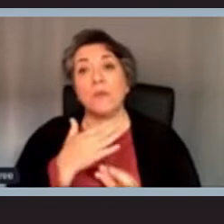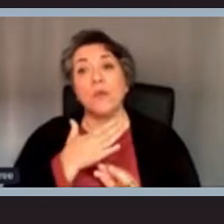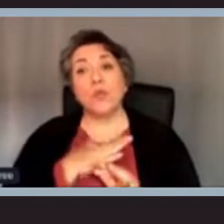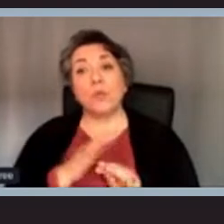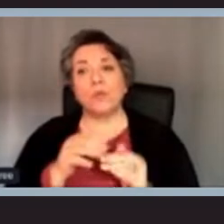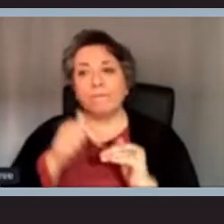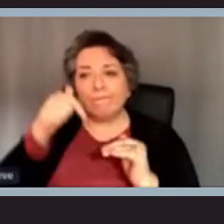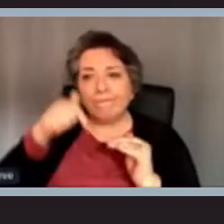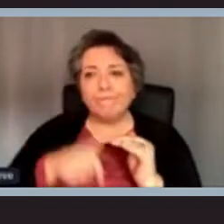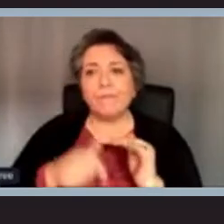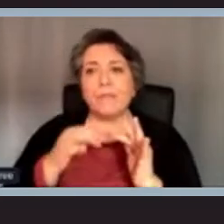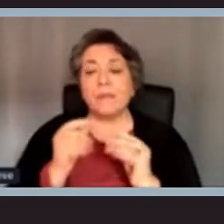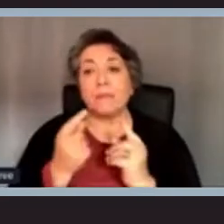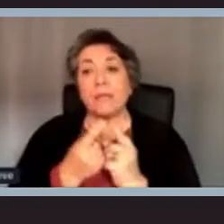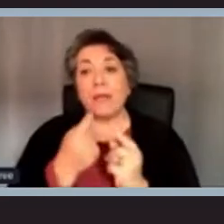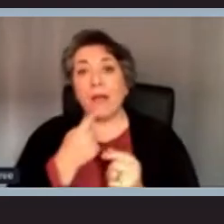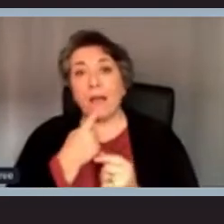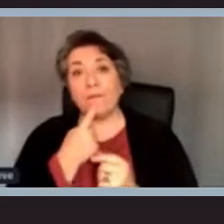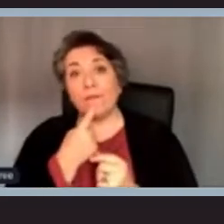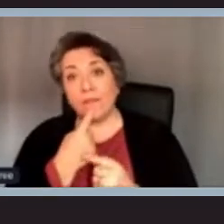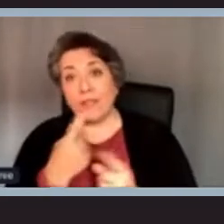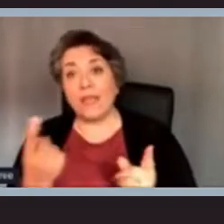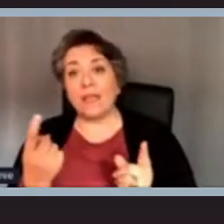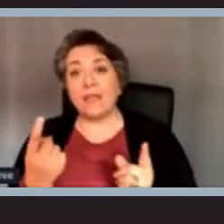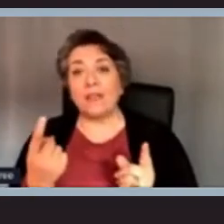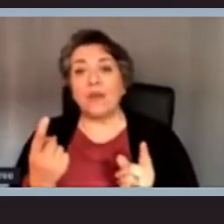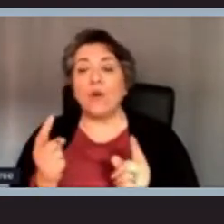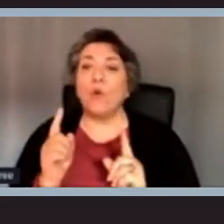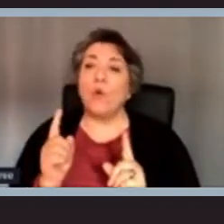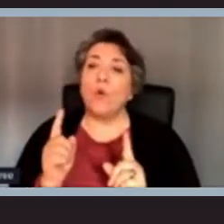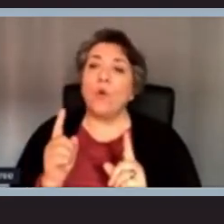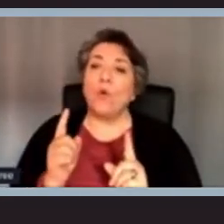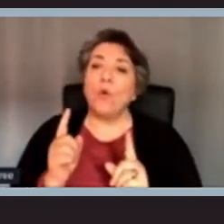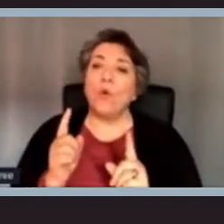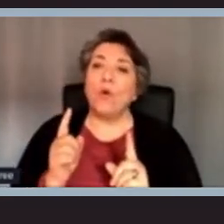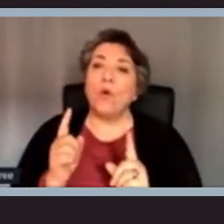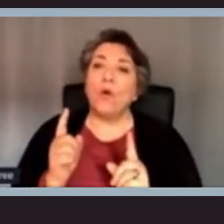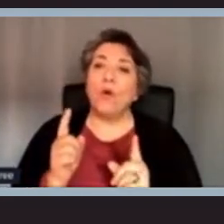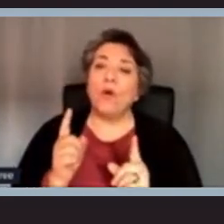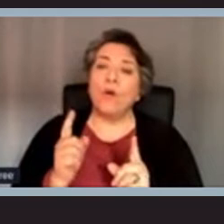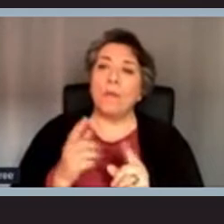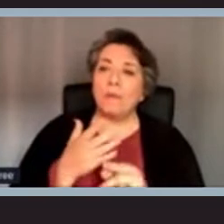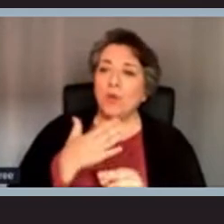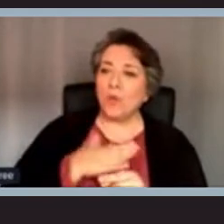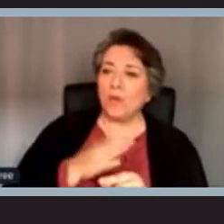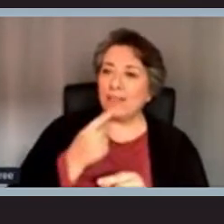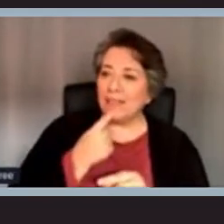Or maybe you want to share how you approached demystifying, simplifying and amplifying accessibility at your organisation?